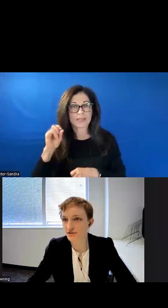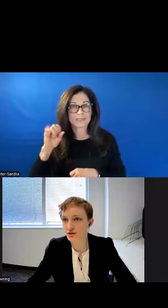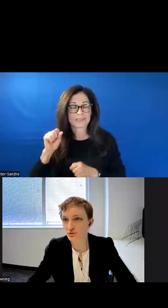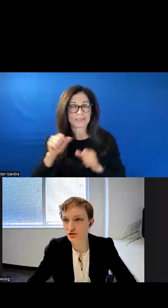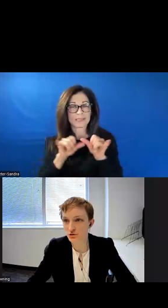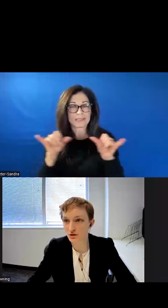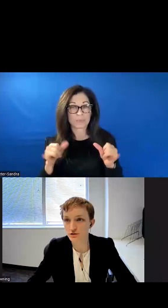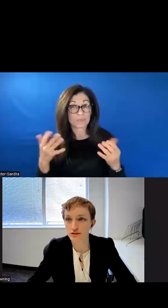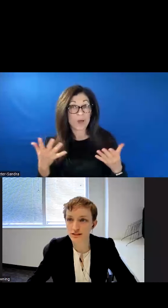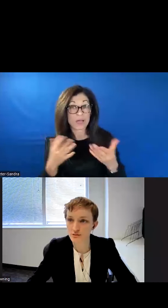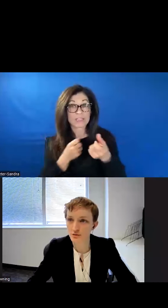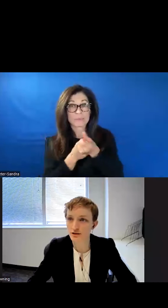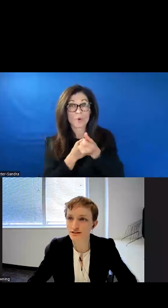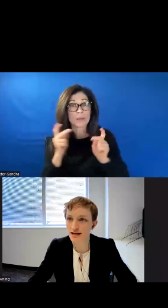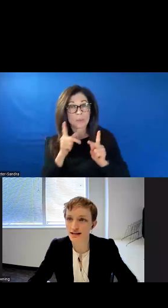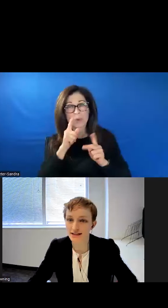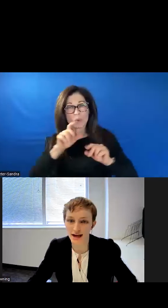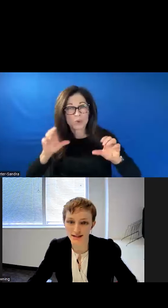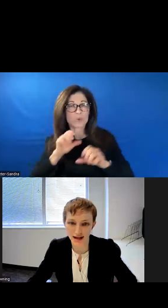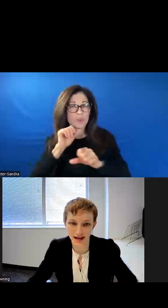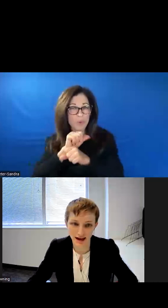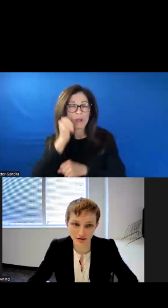INDIVIDUALS THAT ARE DOING THIS WORK DAY IN AND DAY OUT.